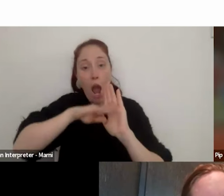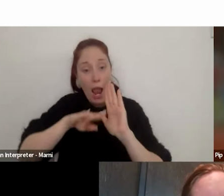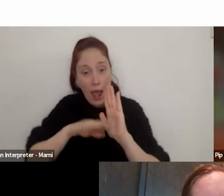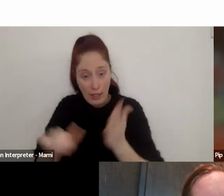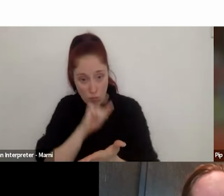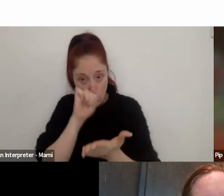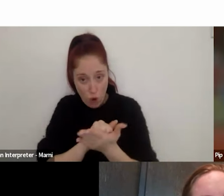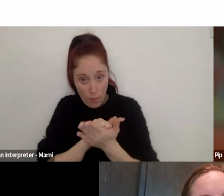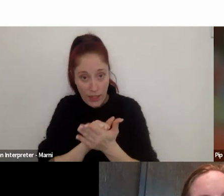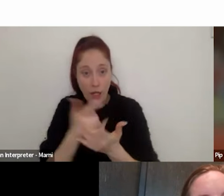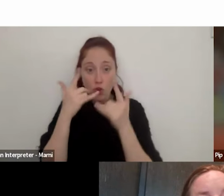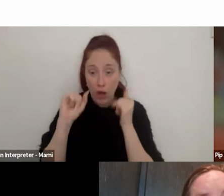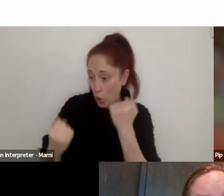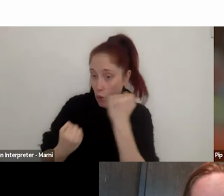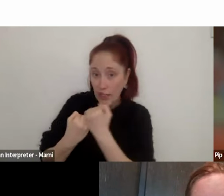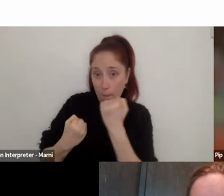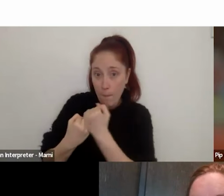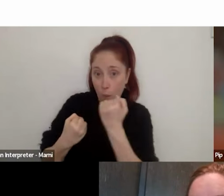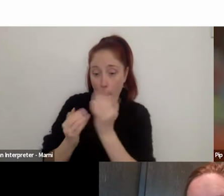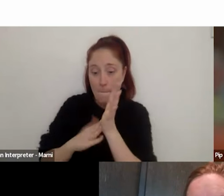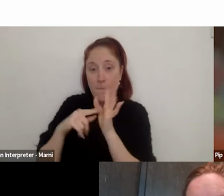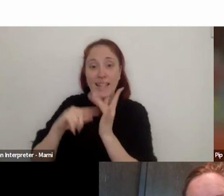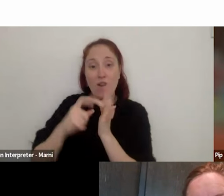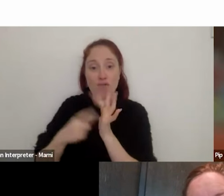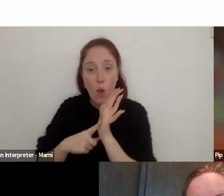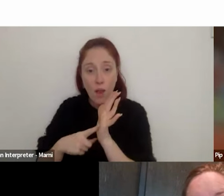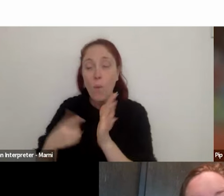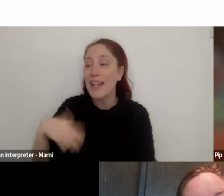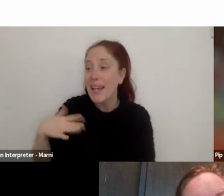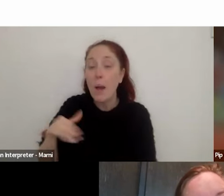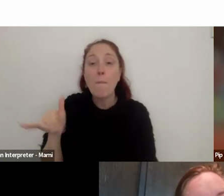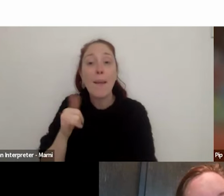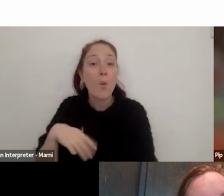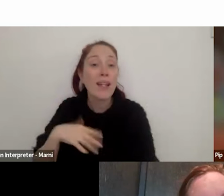material. A little bit of statistical data that we are collecting through this